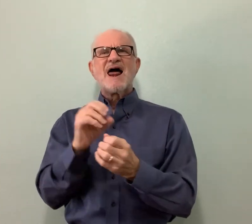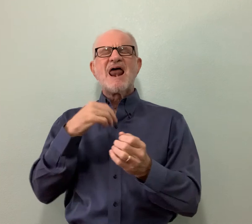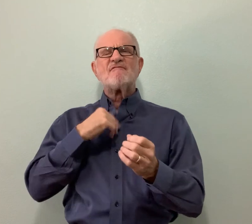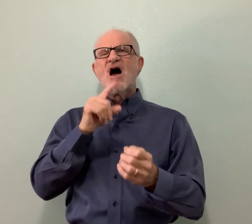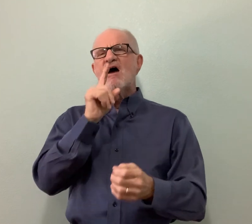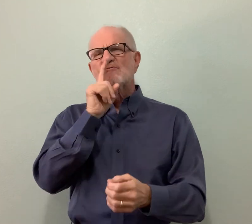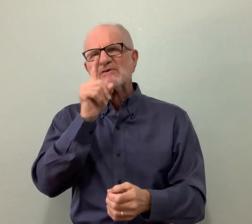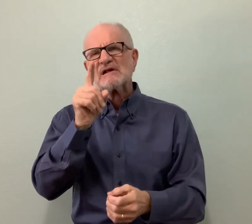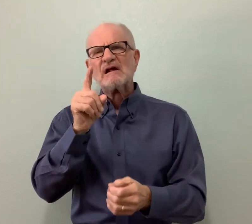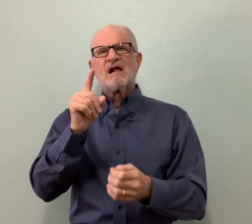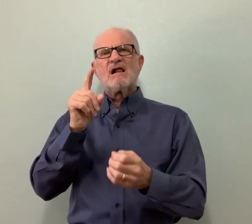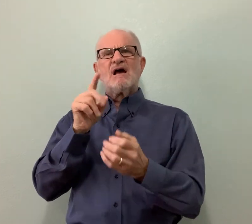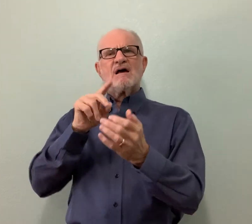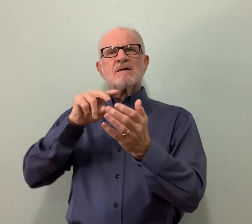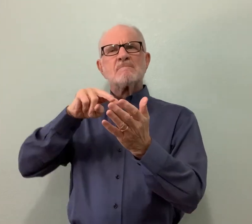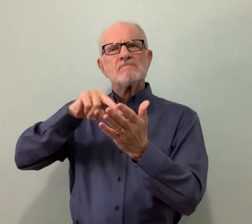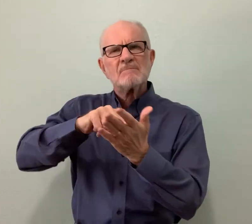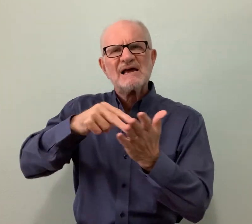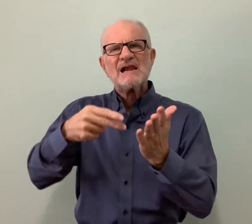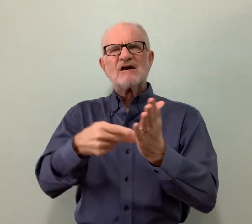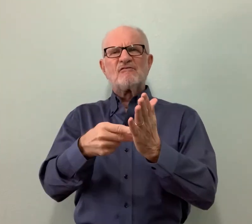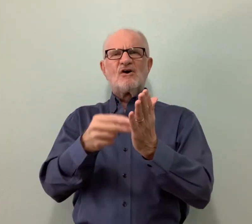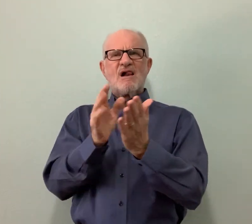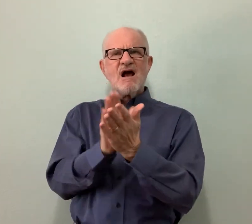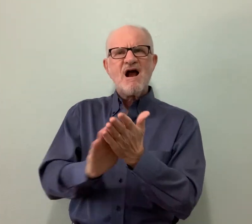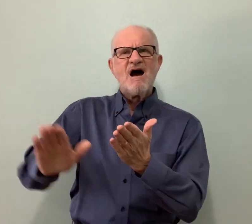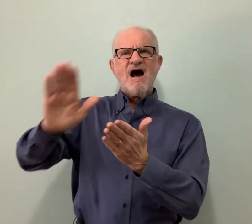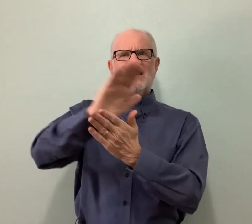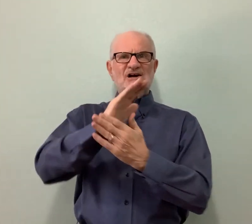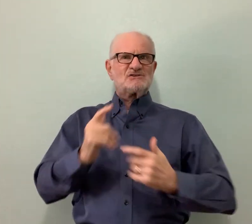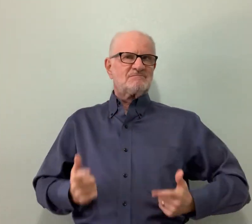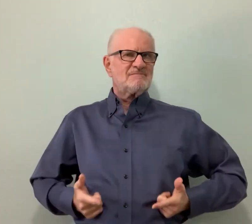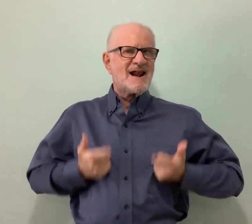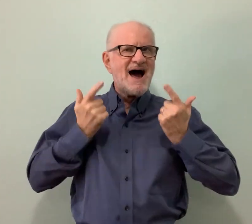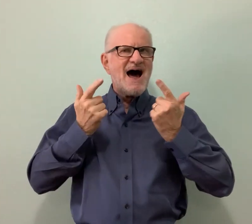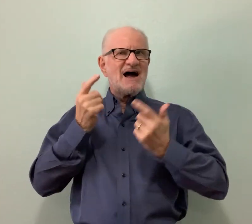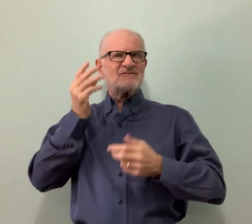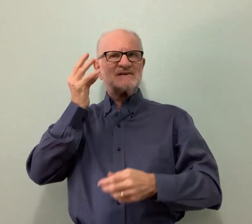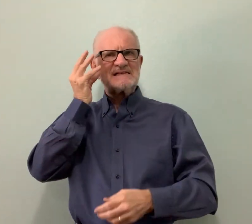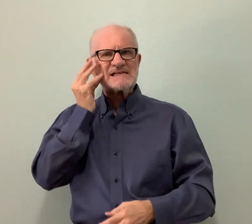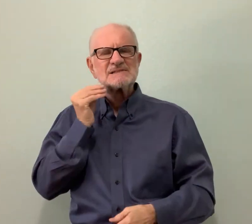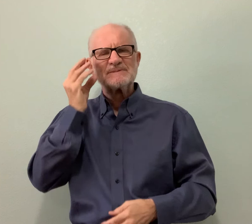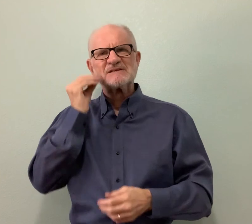and have a real, meaningful college life experience.